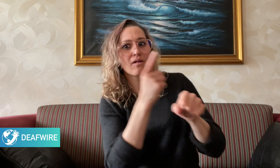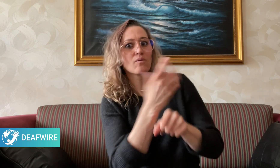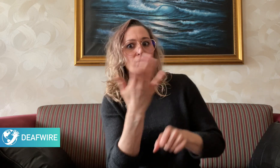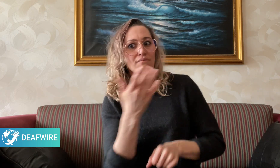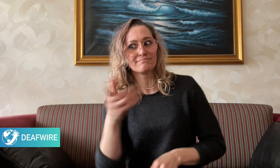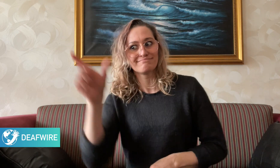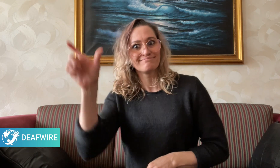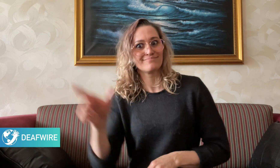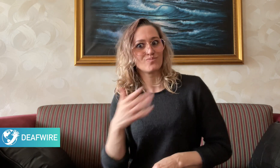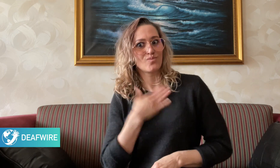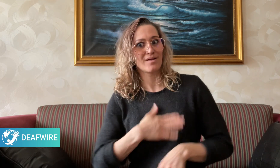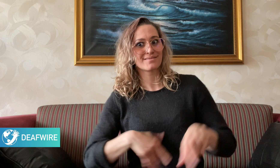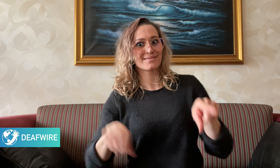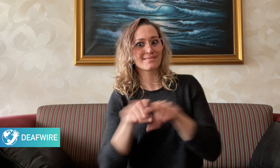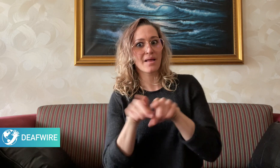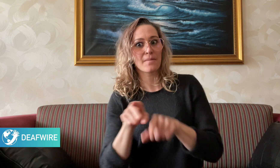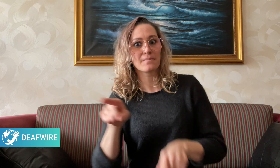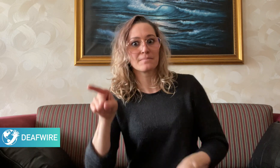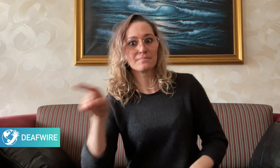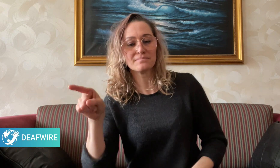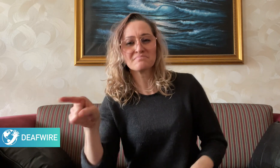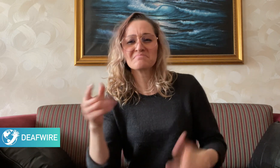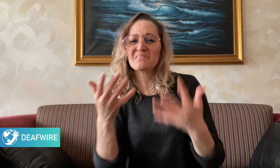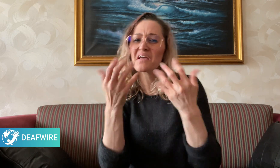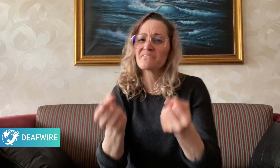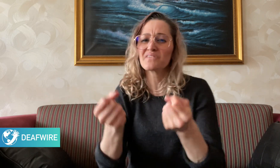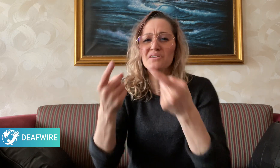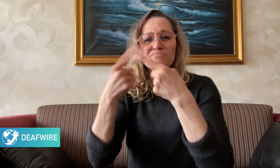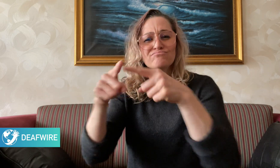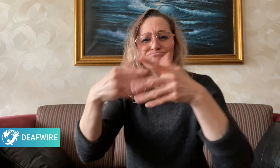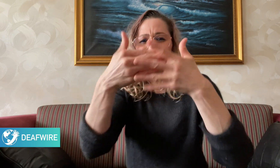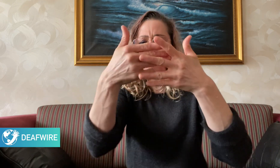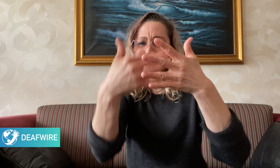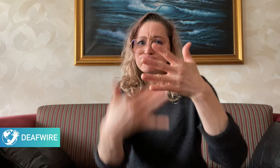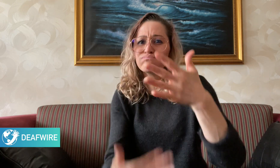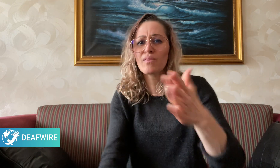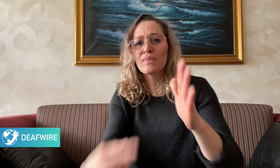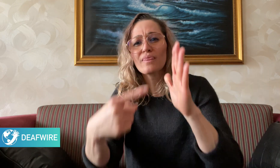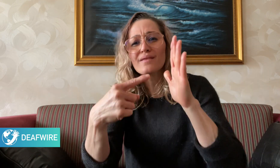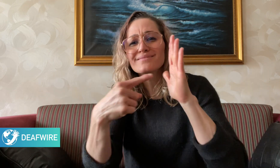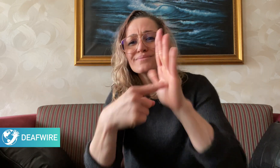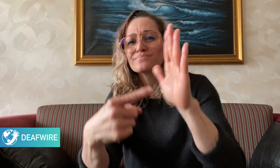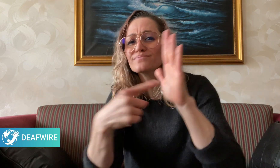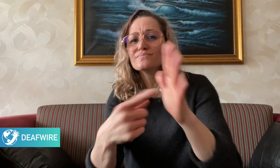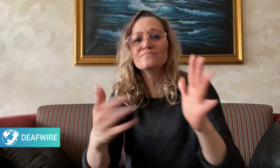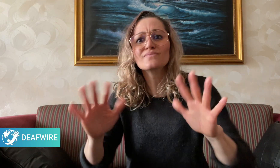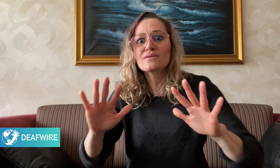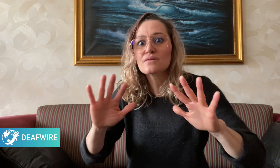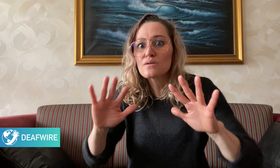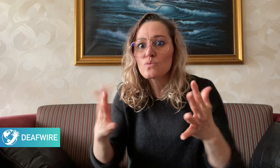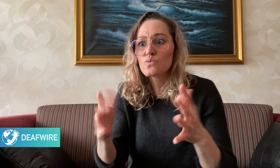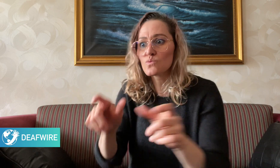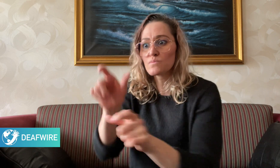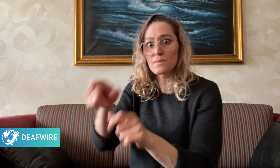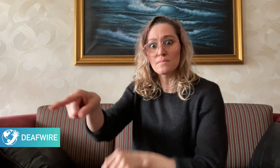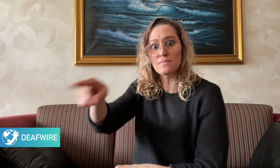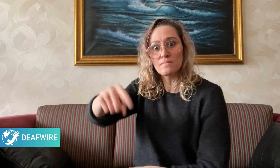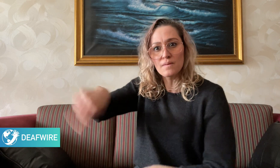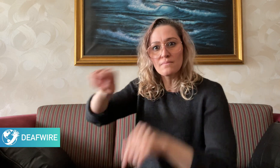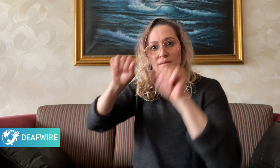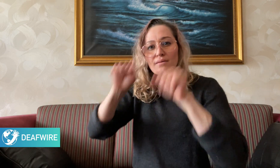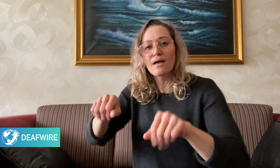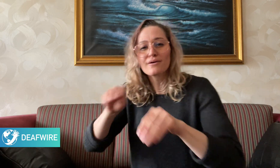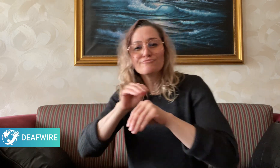like the person. This is just one of the many examples